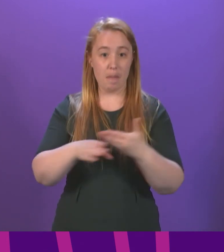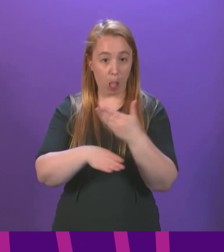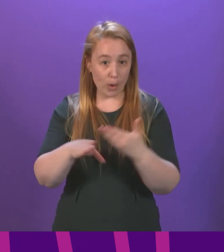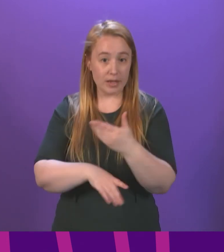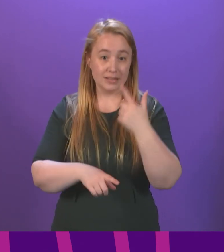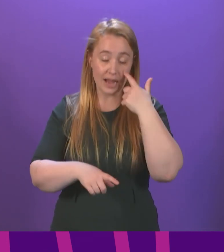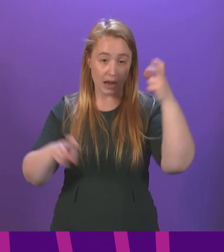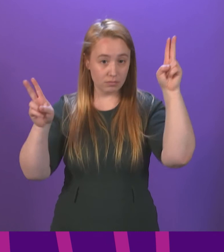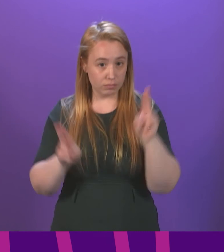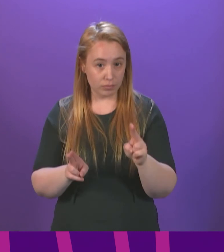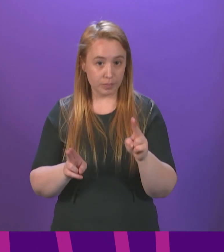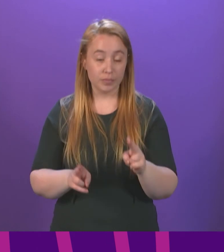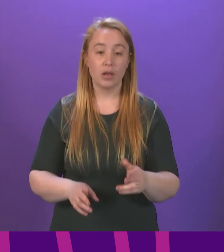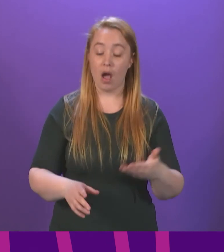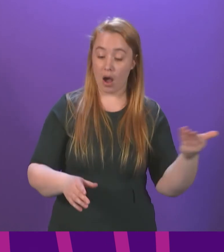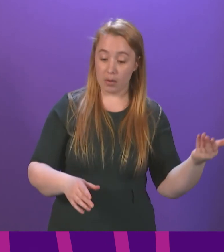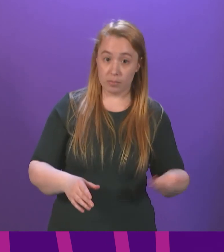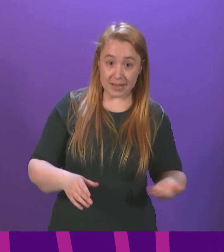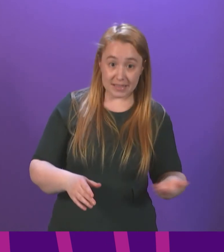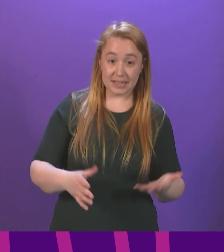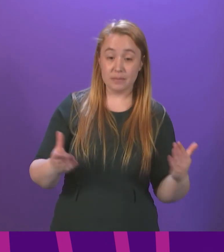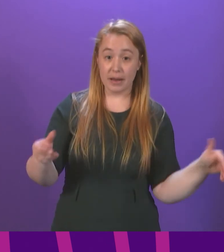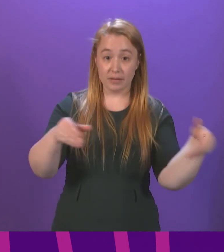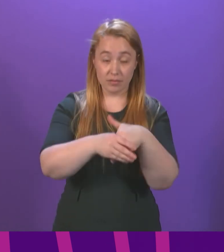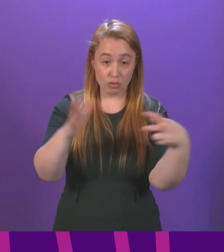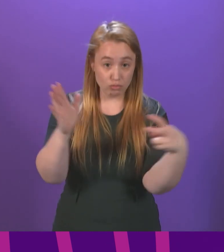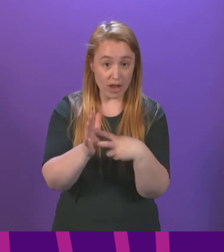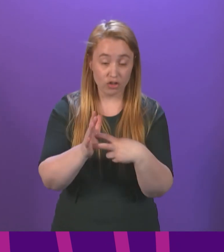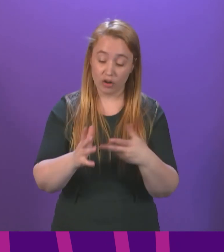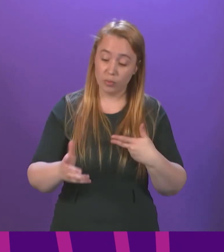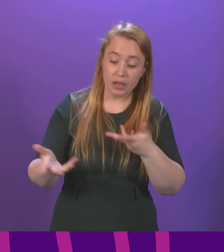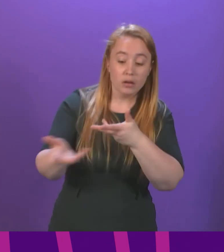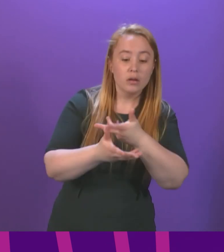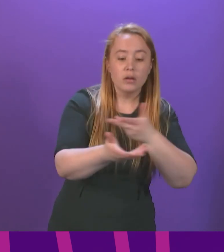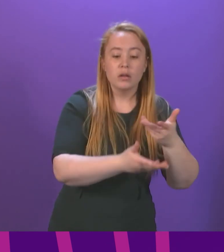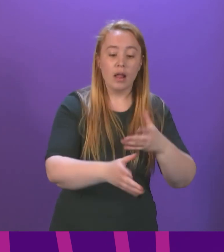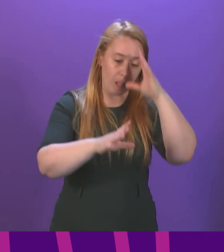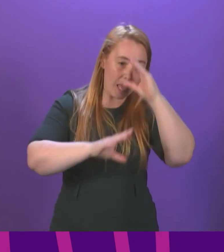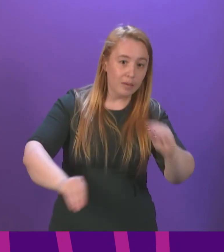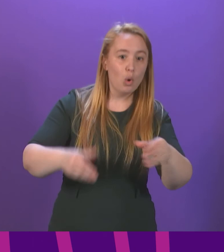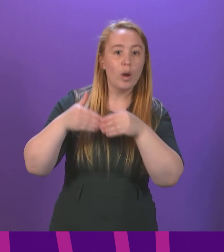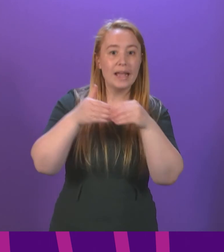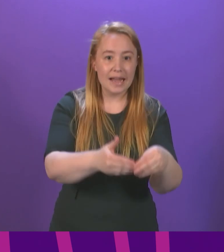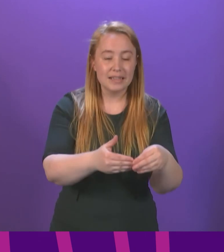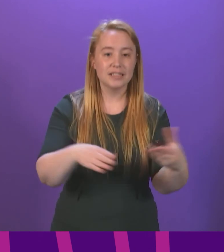We are engaging directly with all companies that have expressed an interest in testing to help them to understand the guidance and the practical steps that they need to take